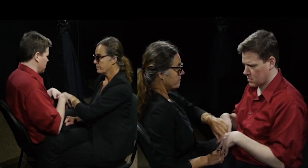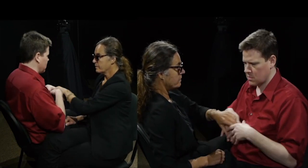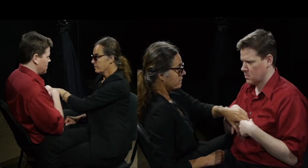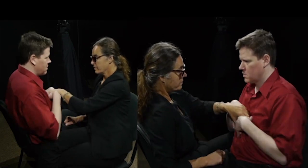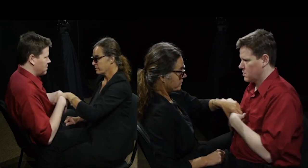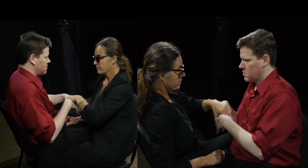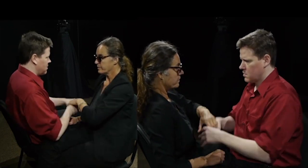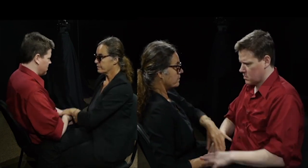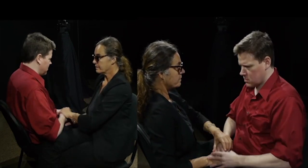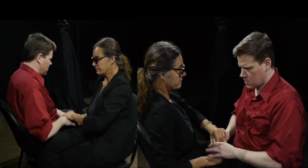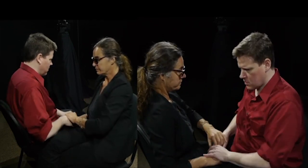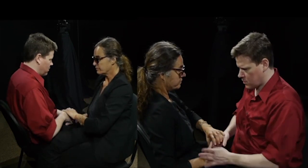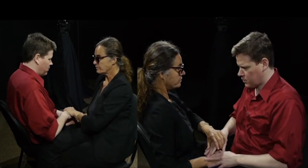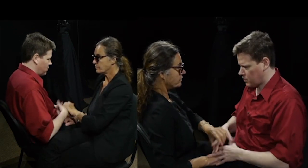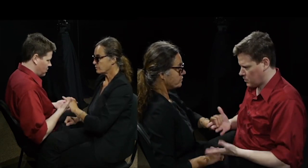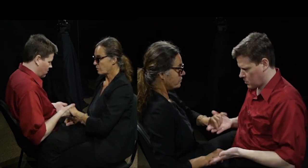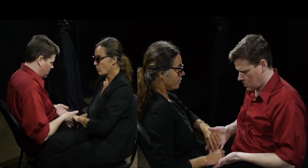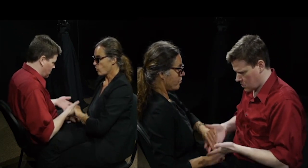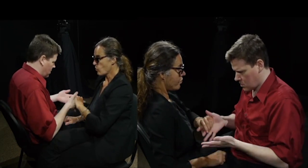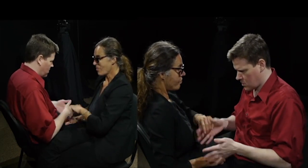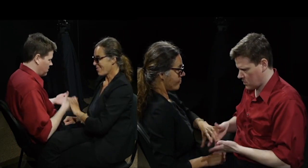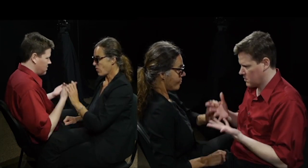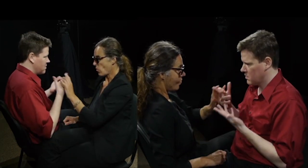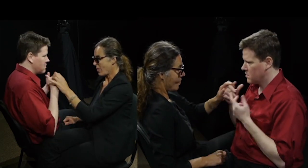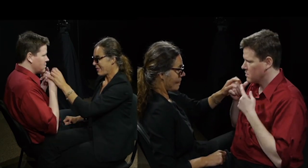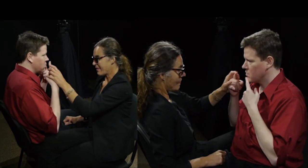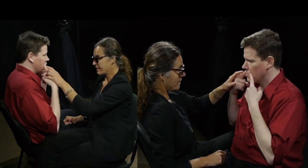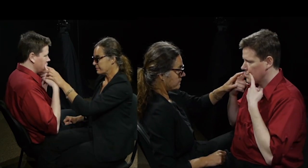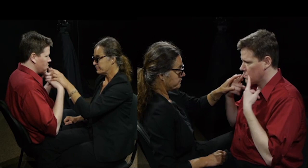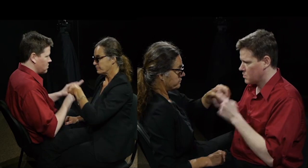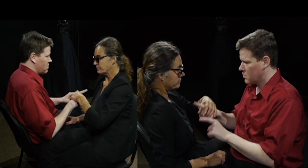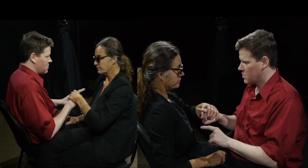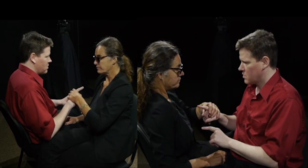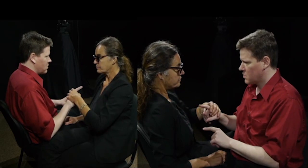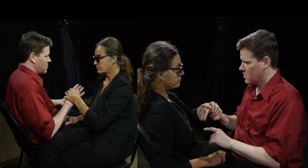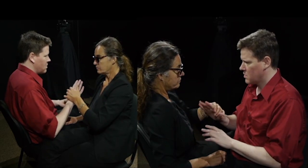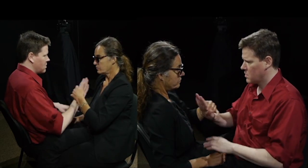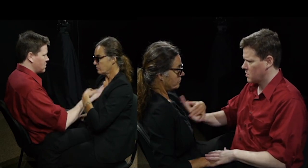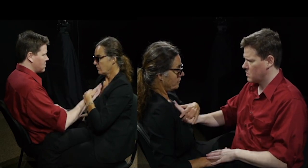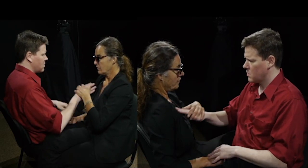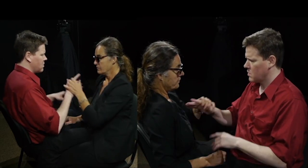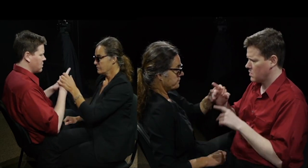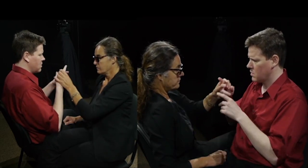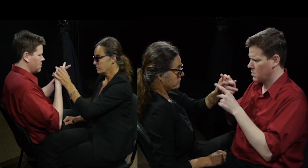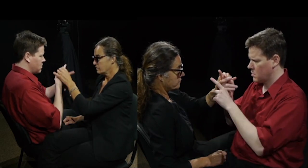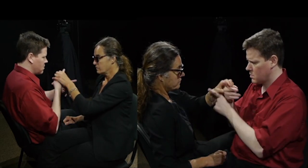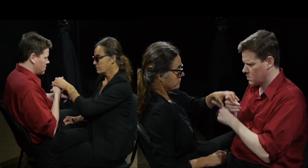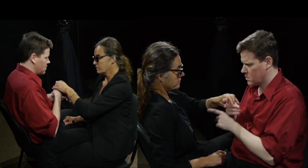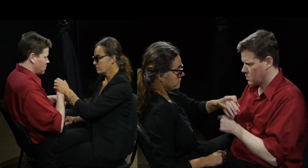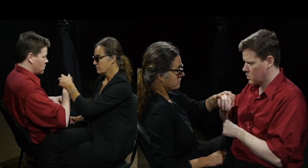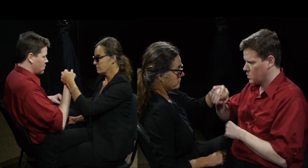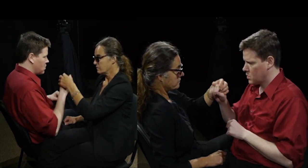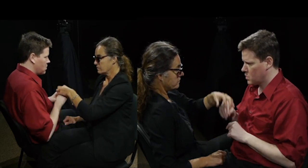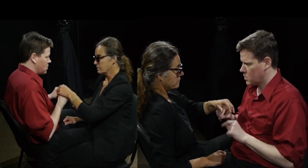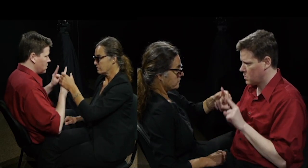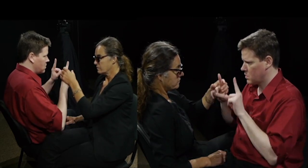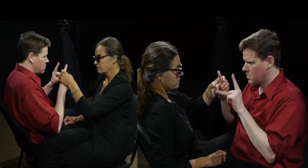Insidiously, the system wraps each DeafBlind child in what is effectively isolation. The result is passivity and no sense of agency.